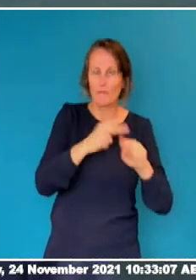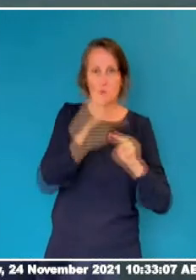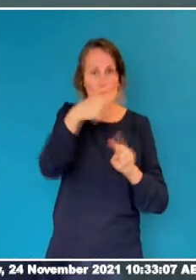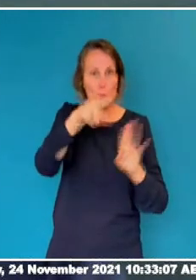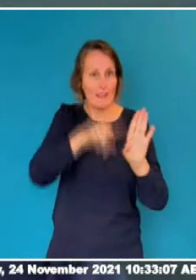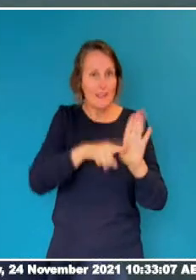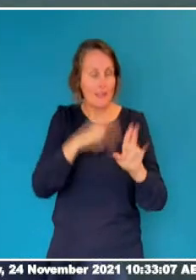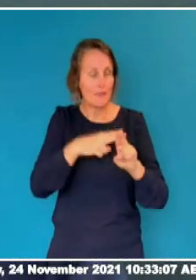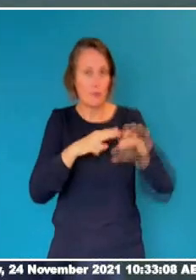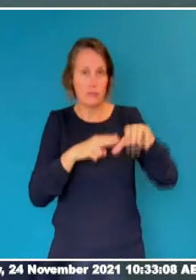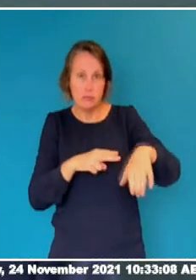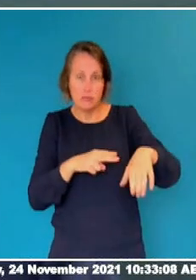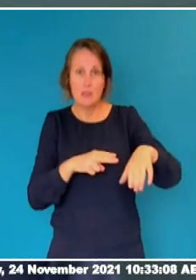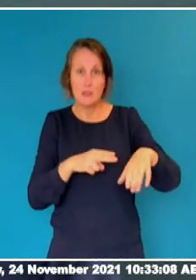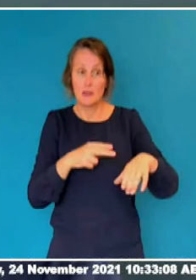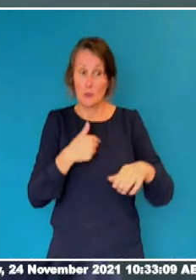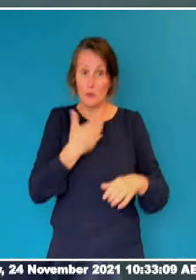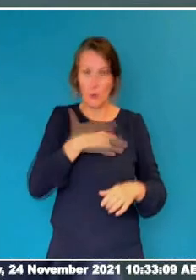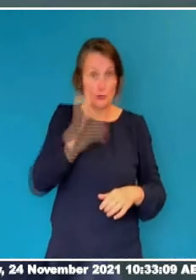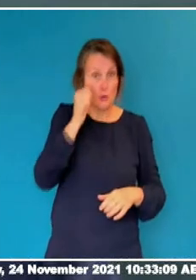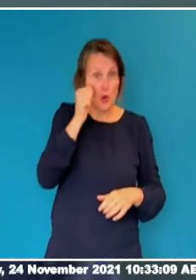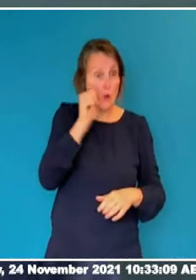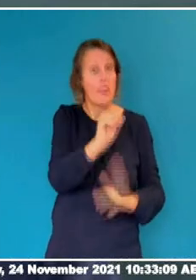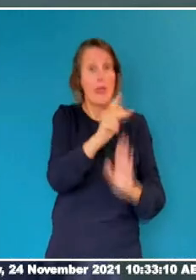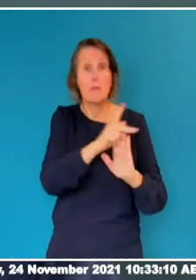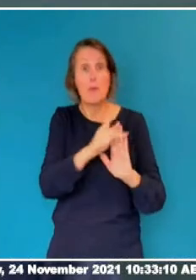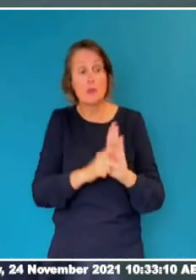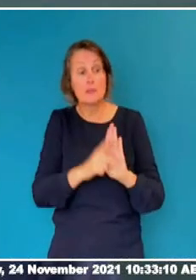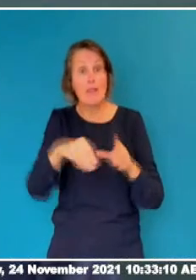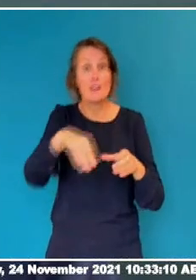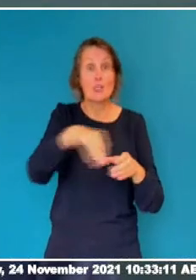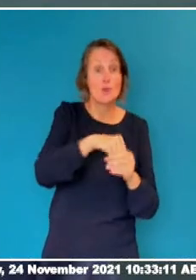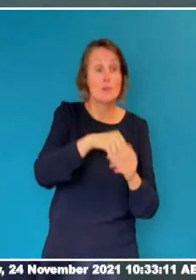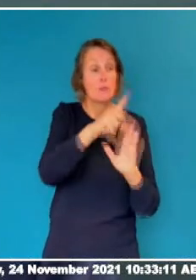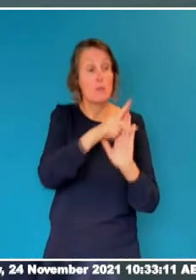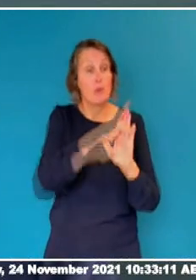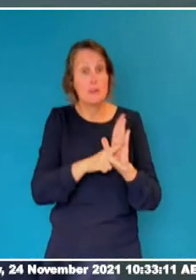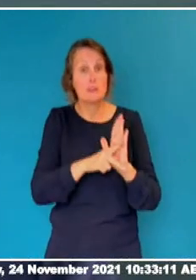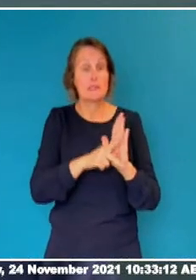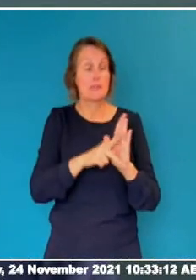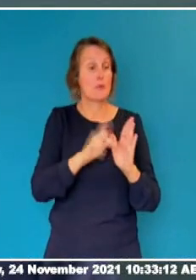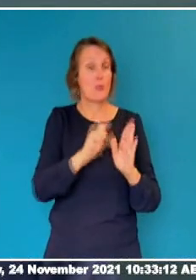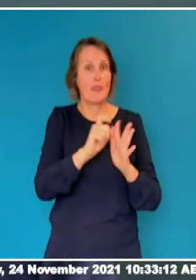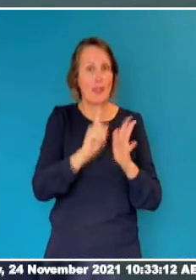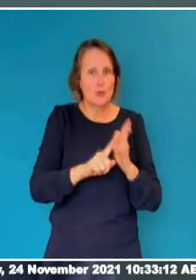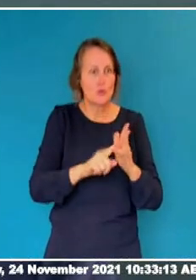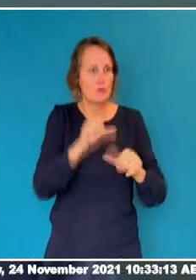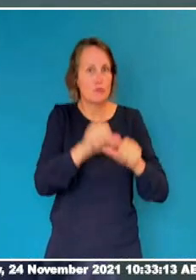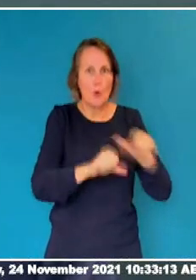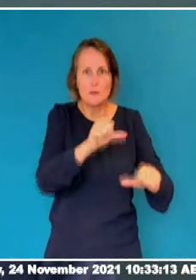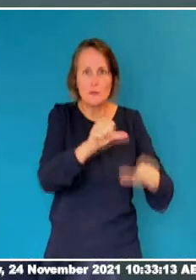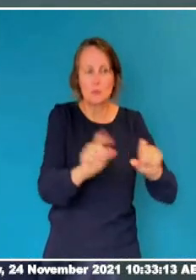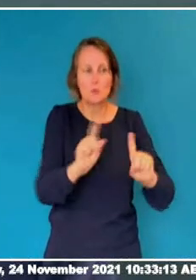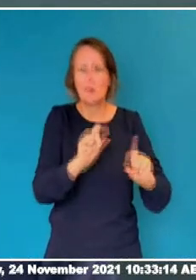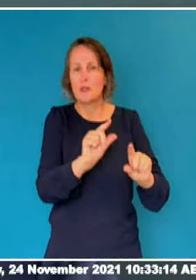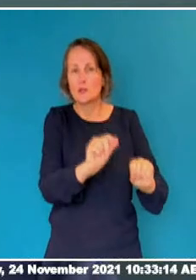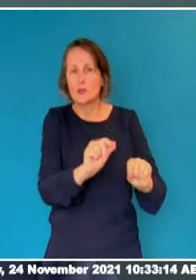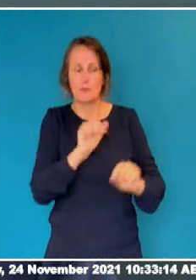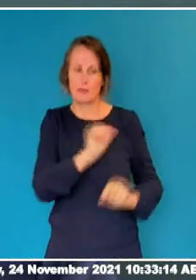inclusive policies and practices, more practices than policies, but also more importantly their commitment to the local community.